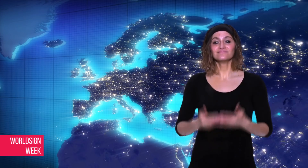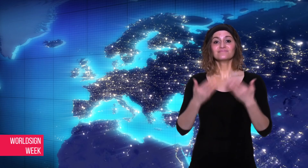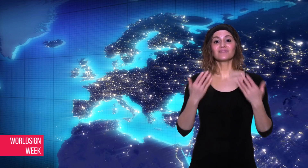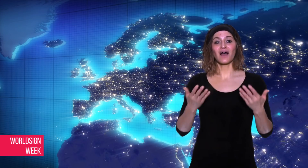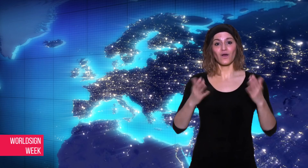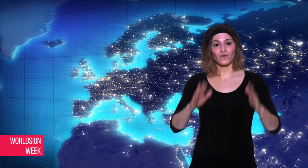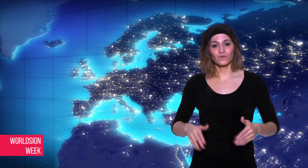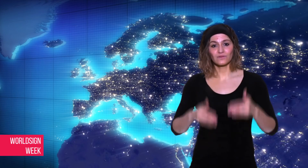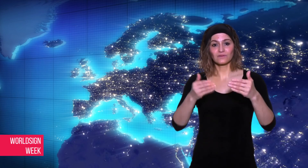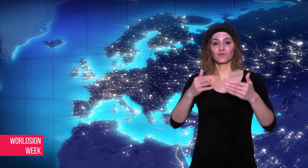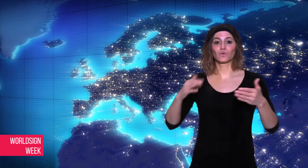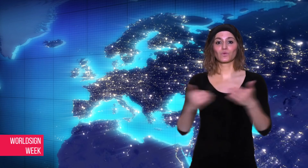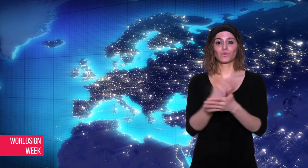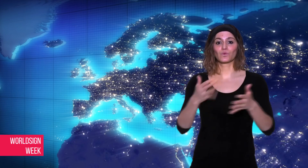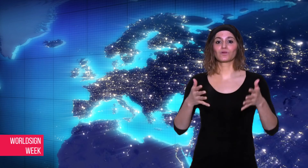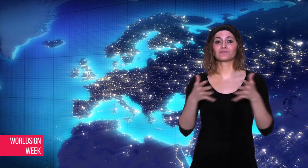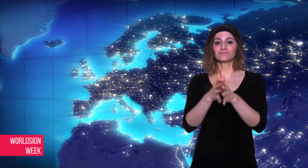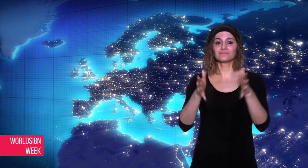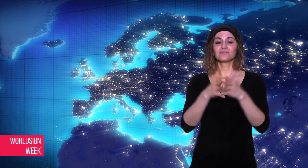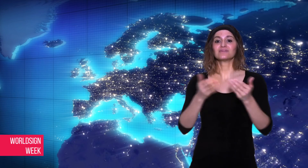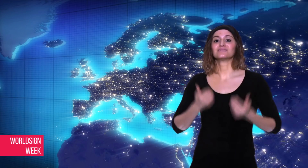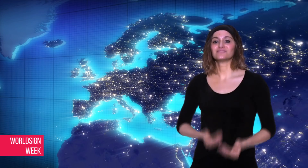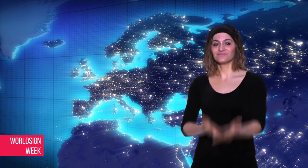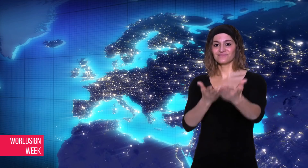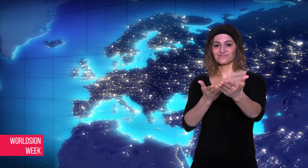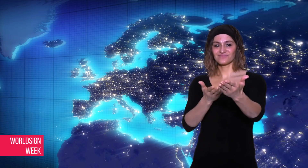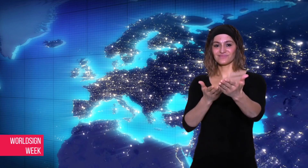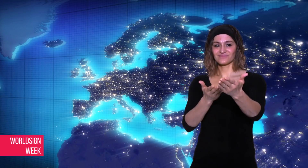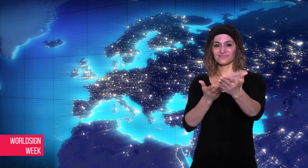Now, let’s go to next story.